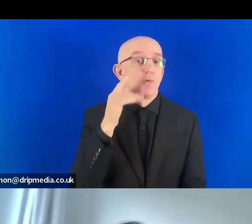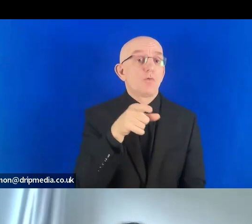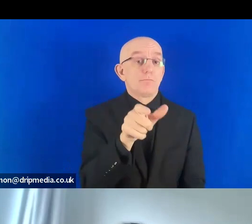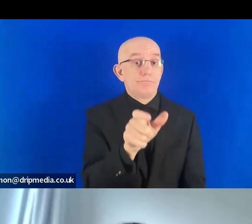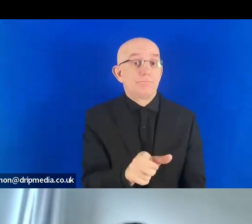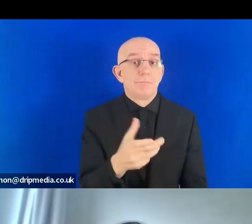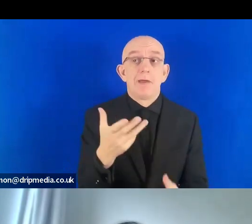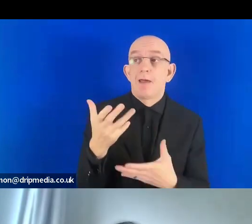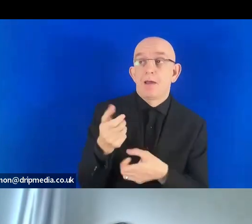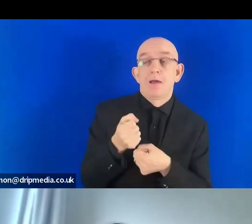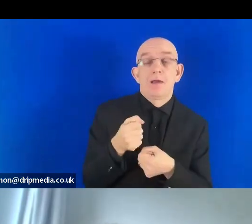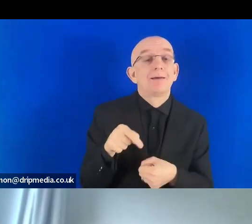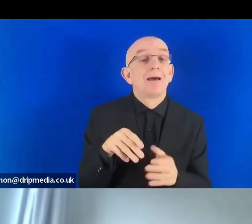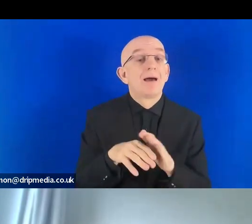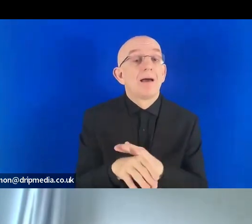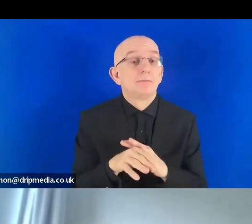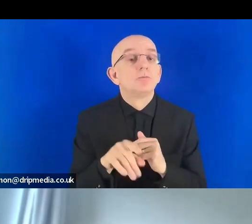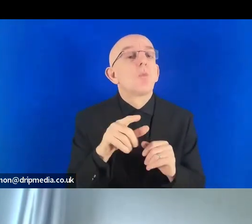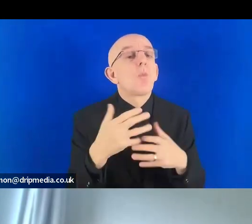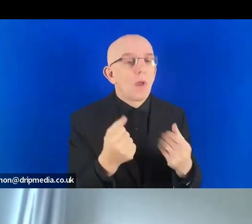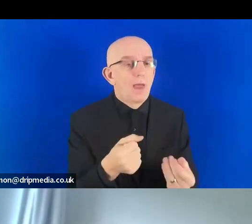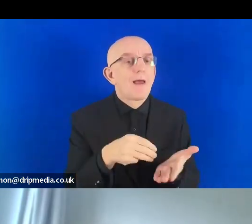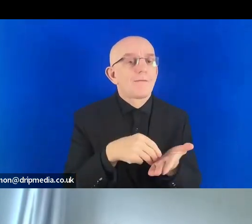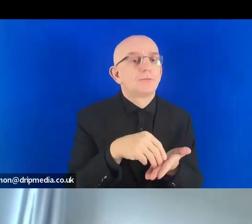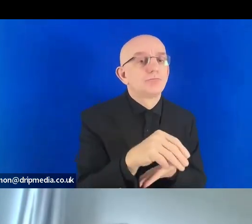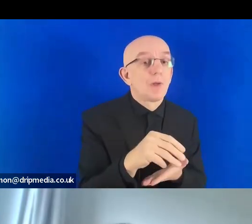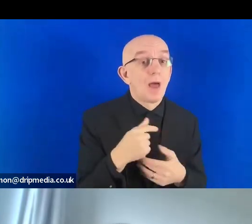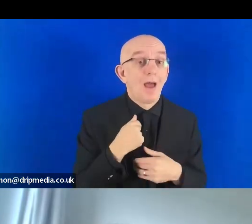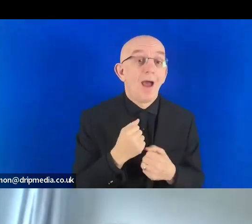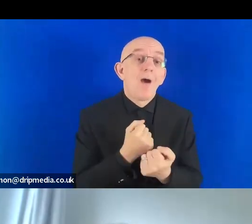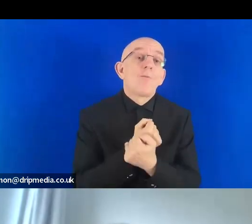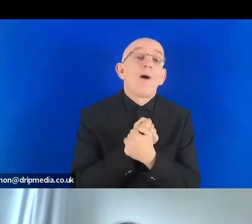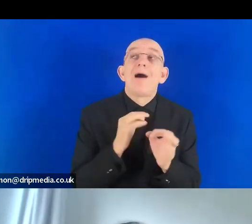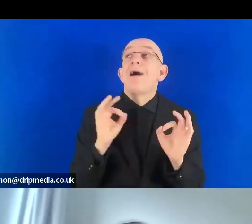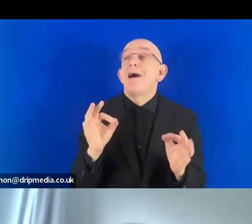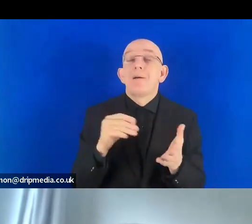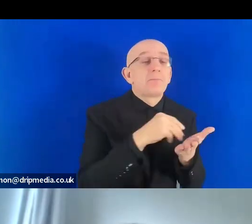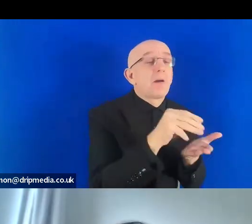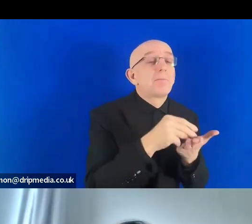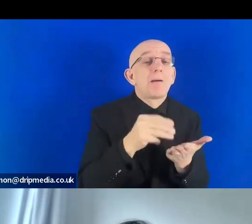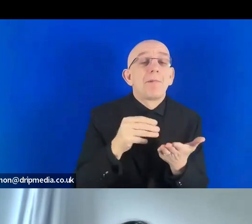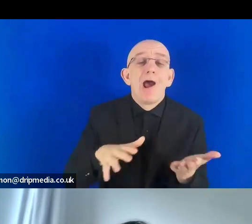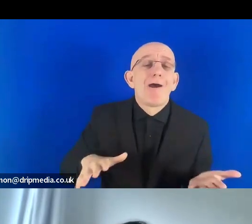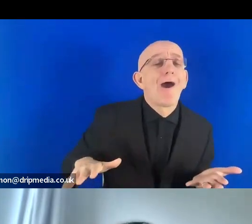except, it's not about being actually if it's for our network members. No, it's not about that at all. It's only for us.